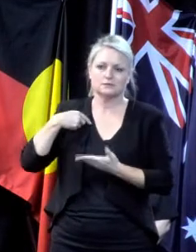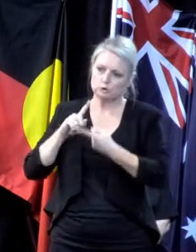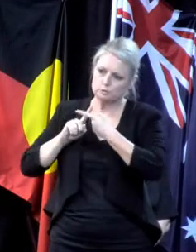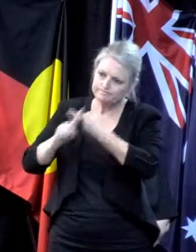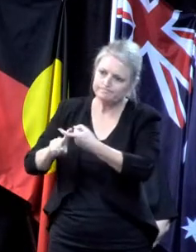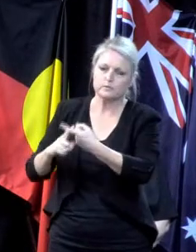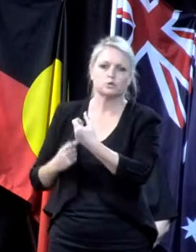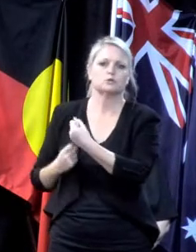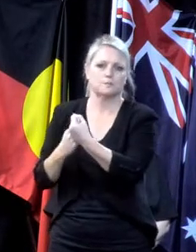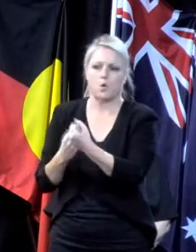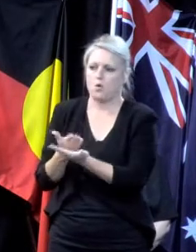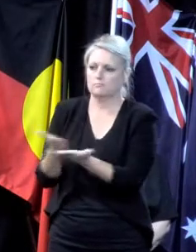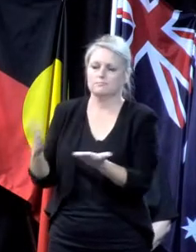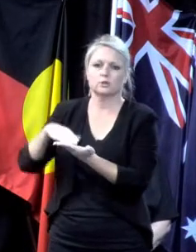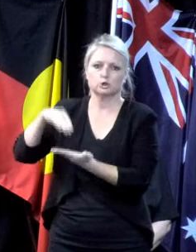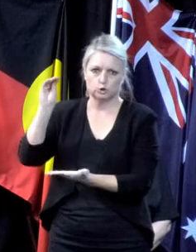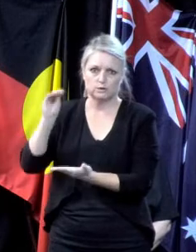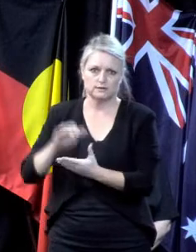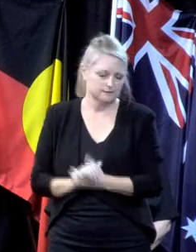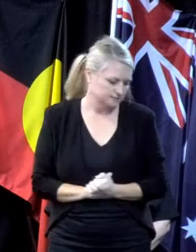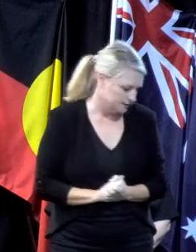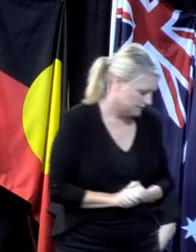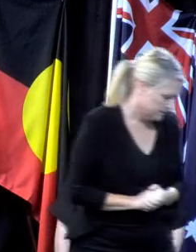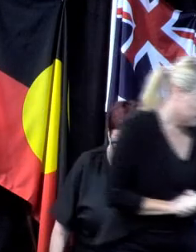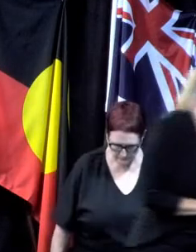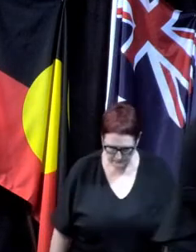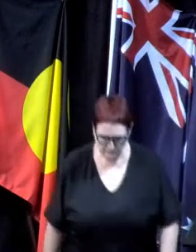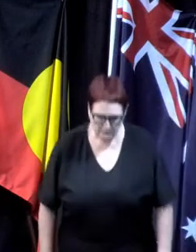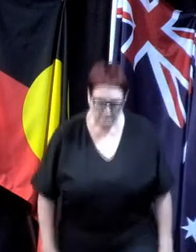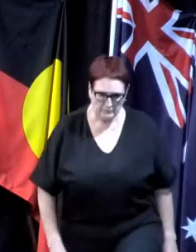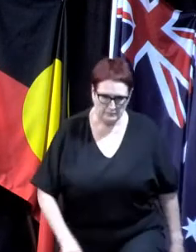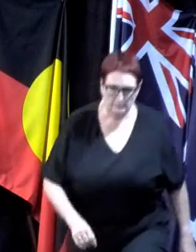Do any of you wish to express a view about the continued role